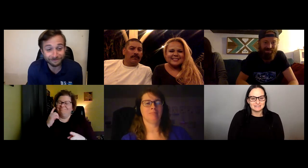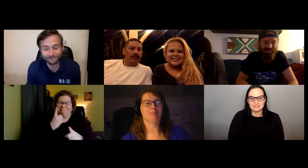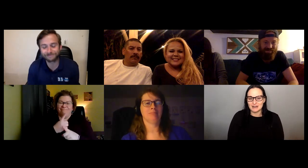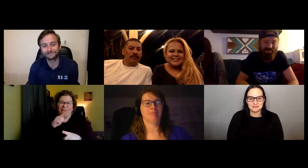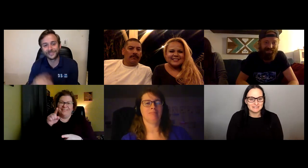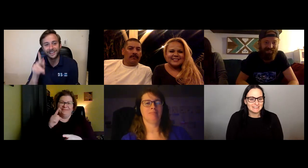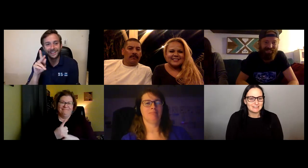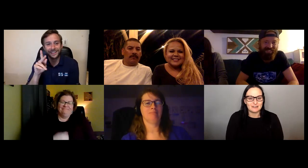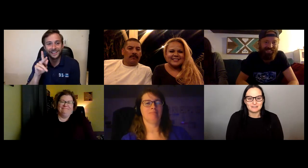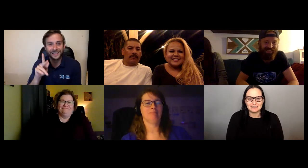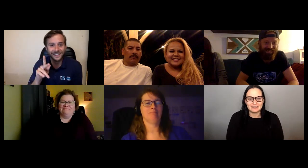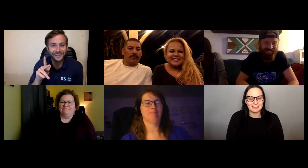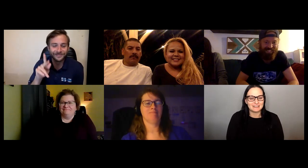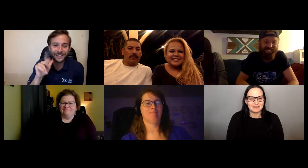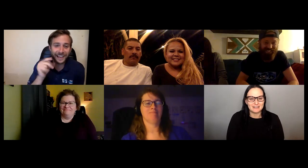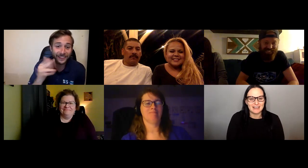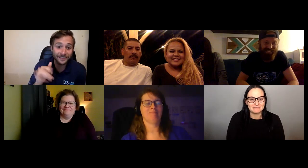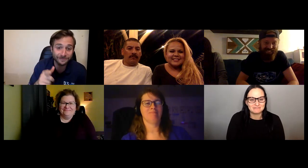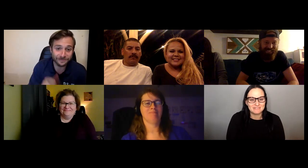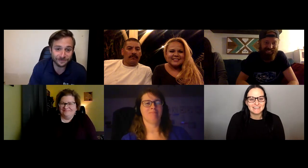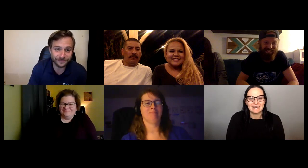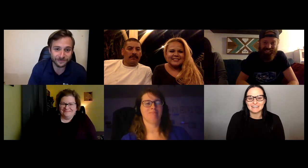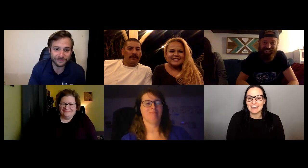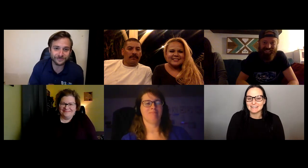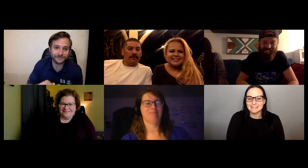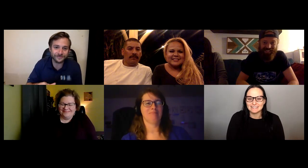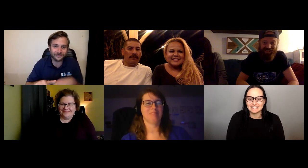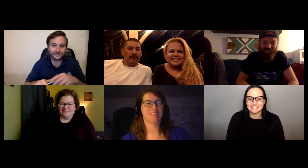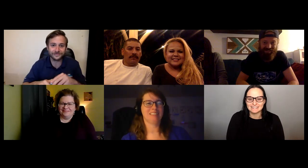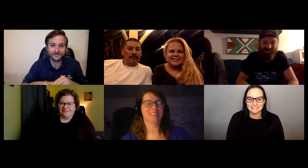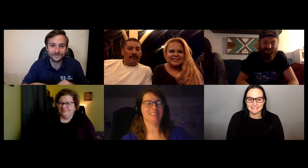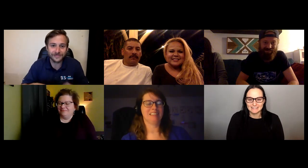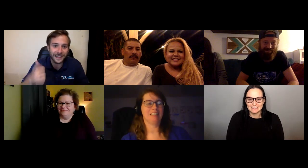no no they hit the nail on the head uh